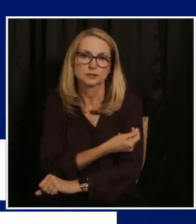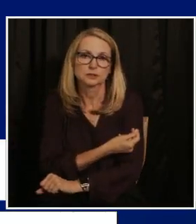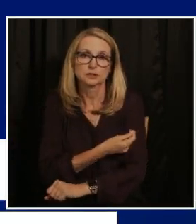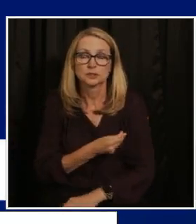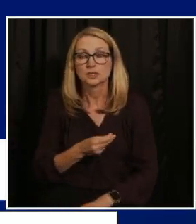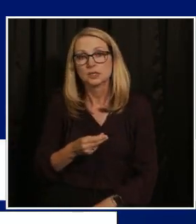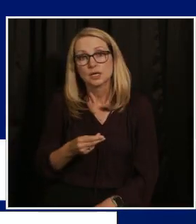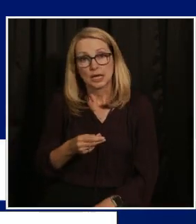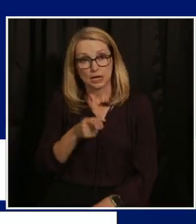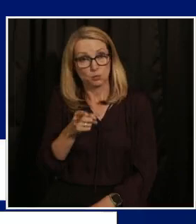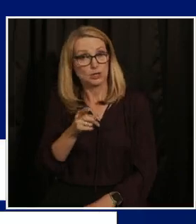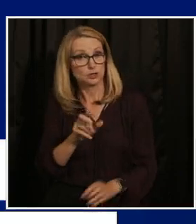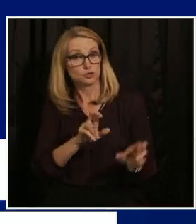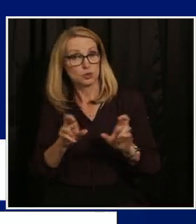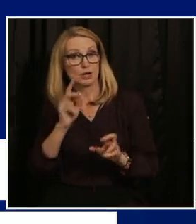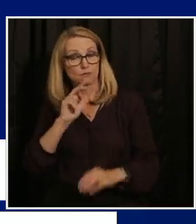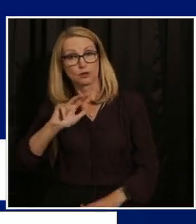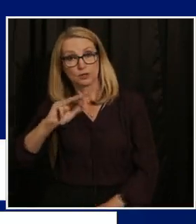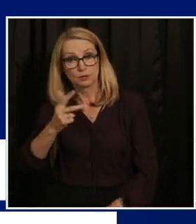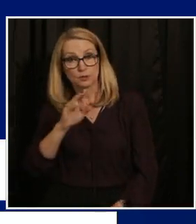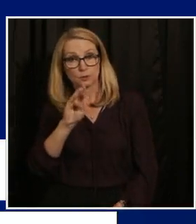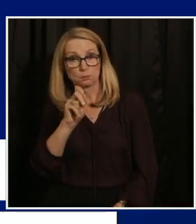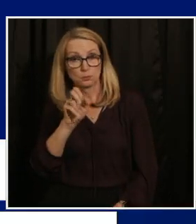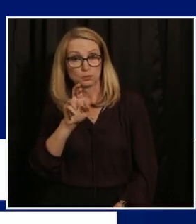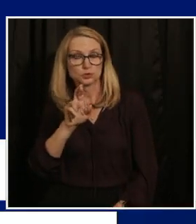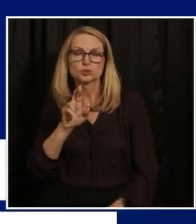the third booster shot that's showing tremendous results as well and encourage you to do that